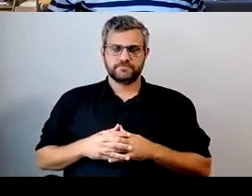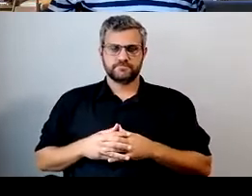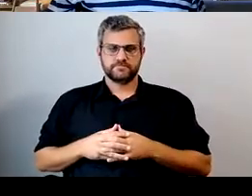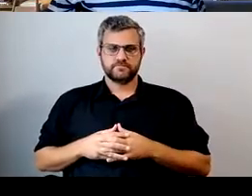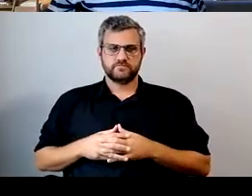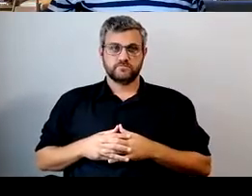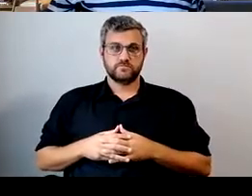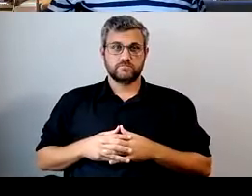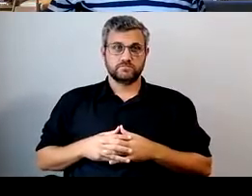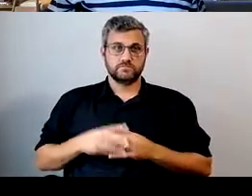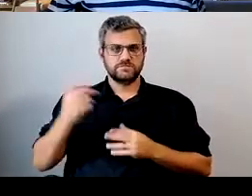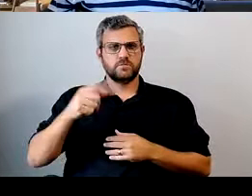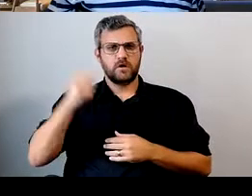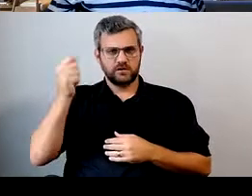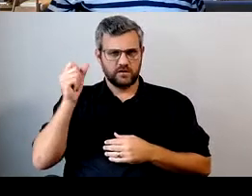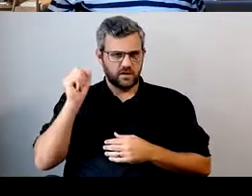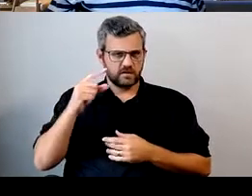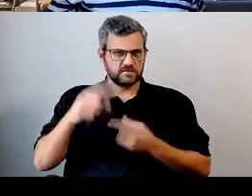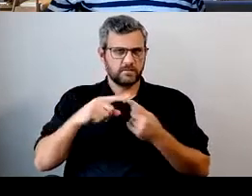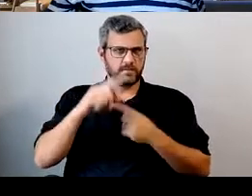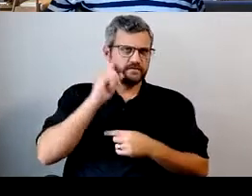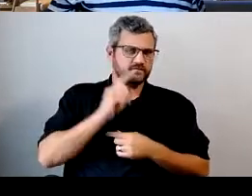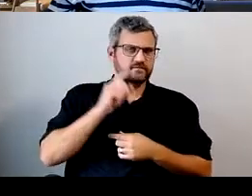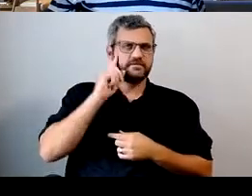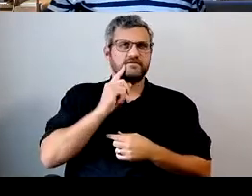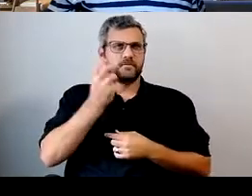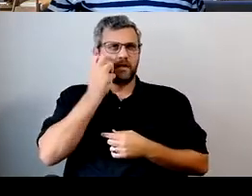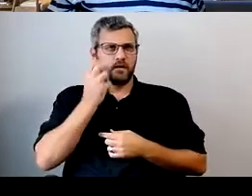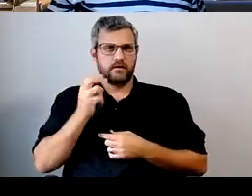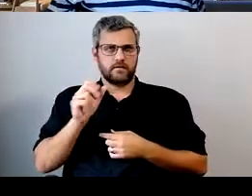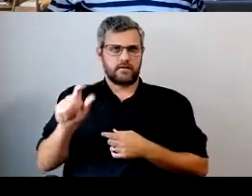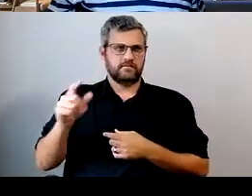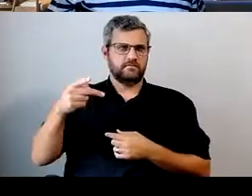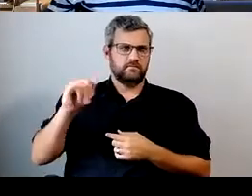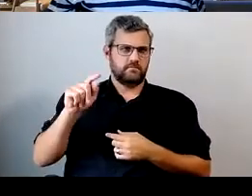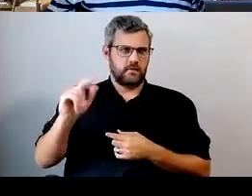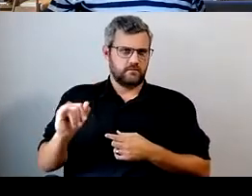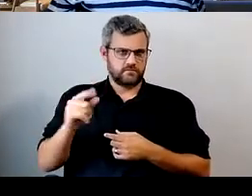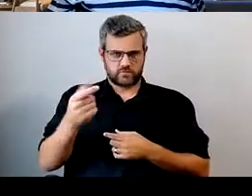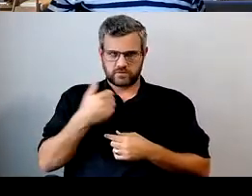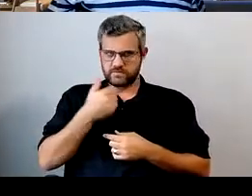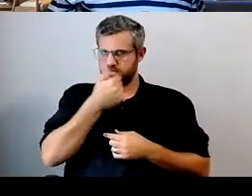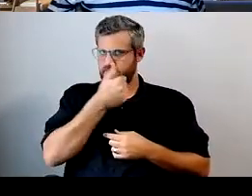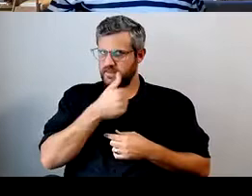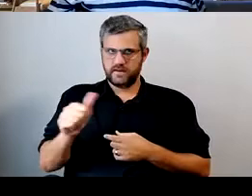Someone also said what about the deaf and deaf blind individuals, Patti, do you have any readily available resources